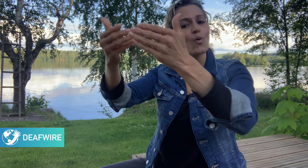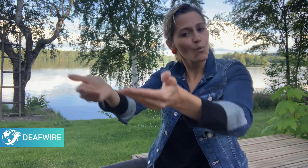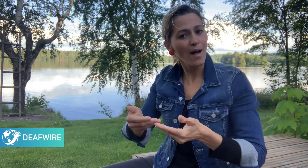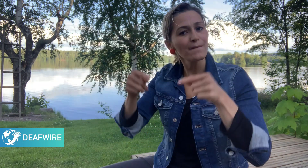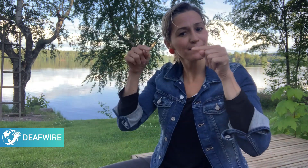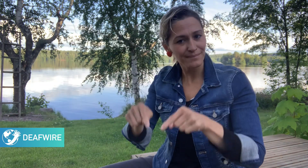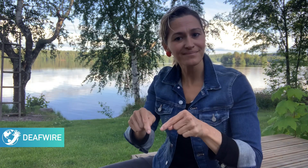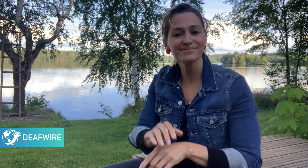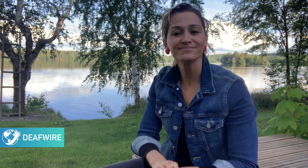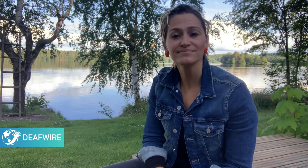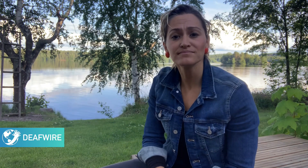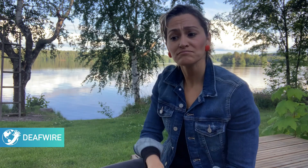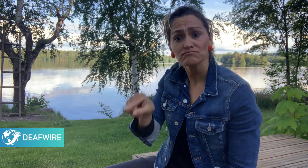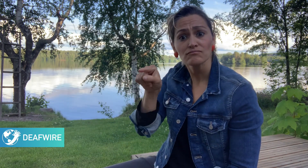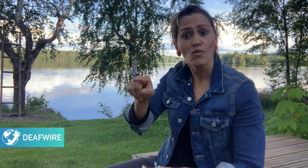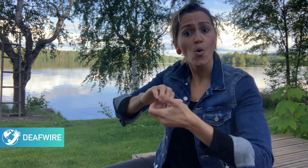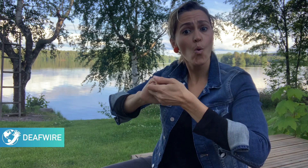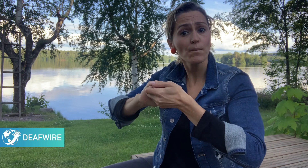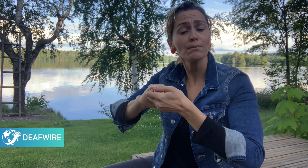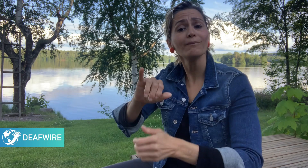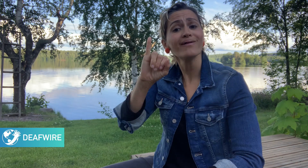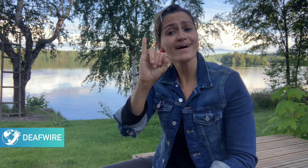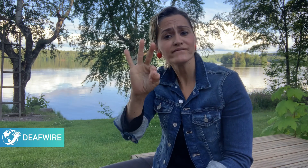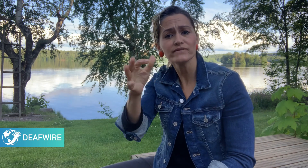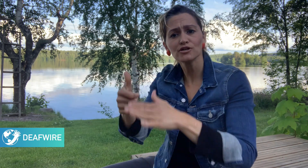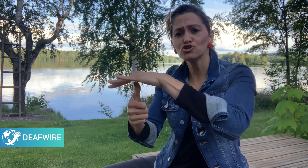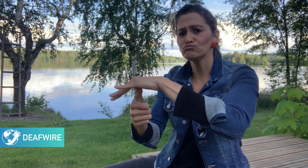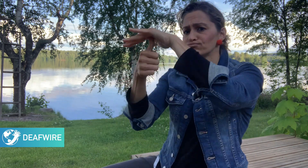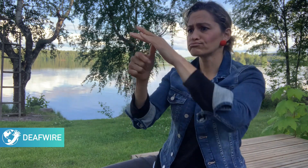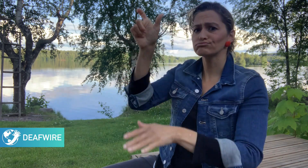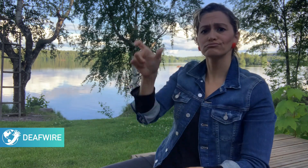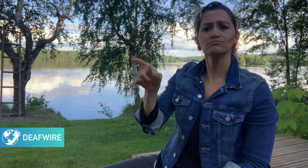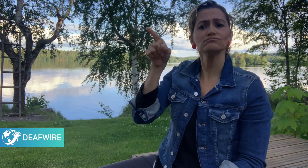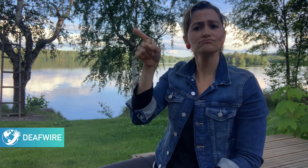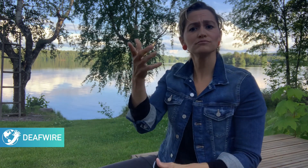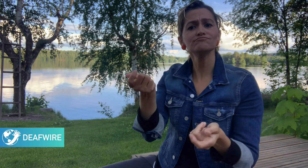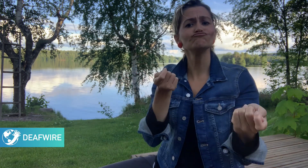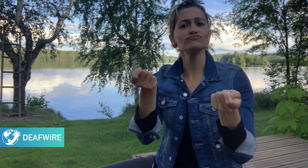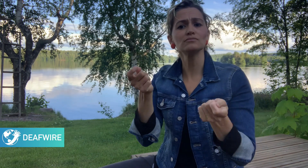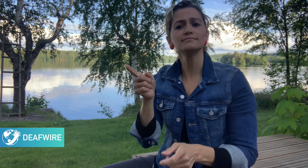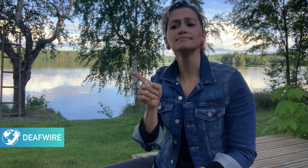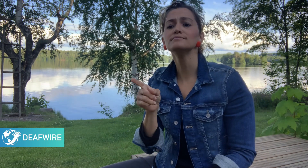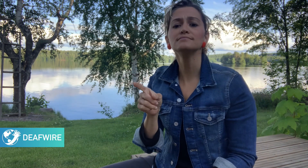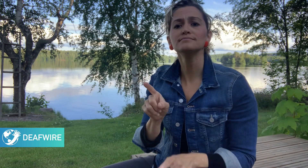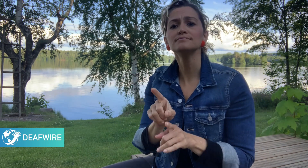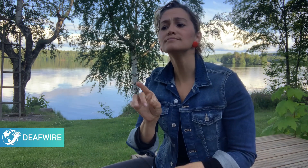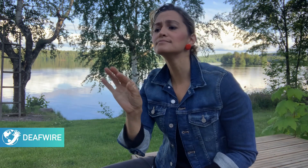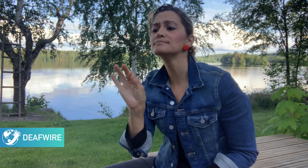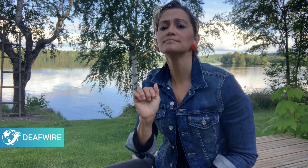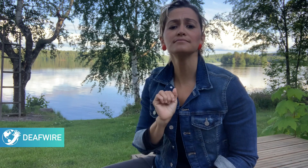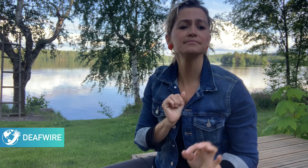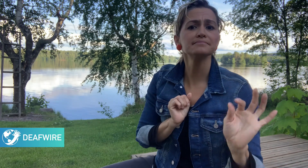When leaders at a club are selective,